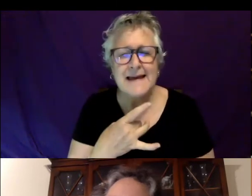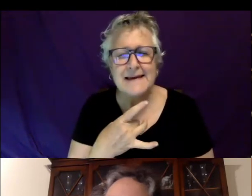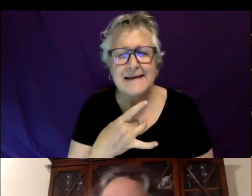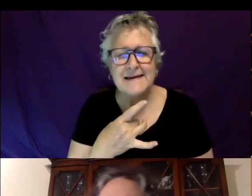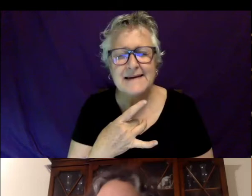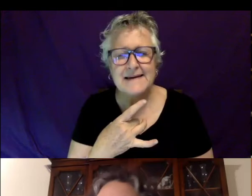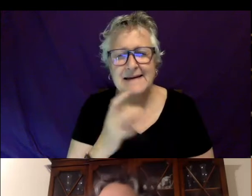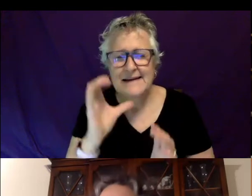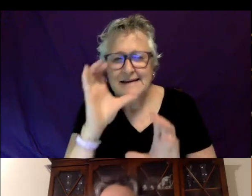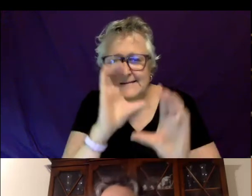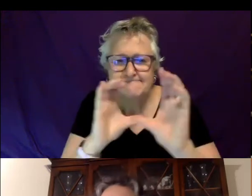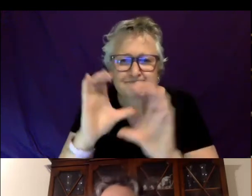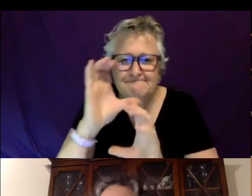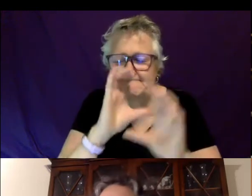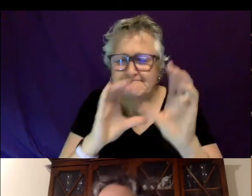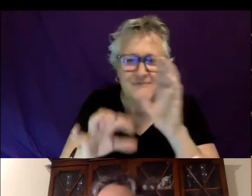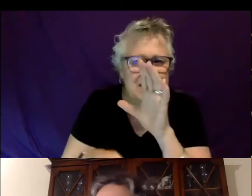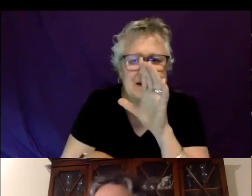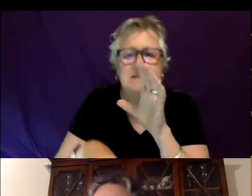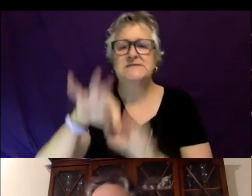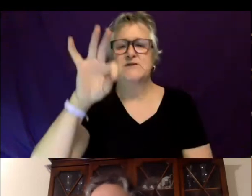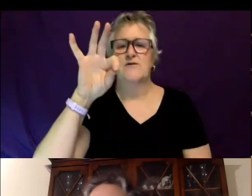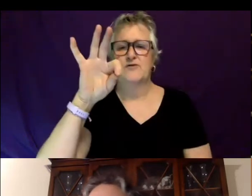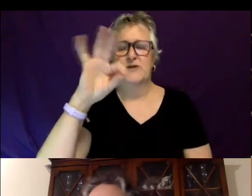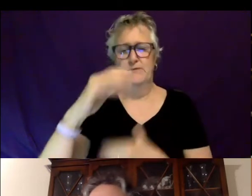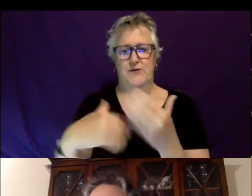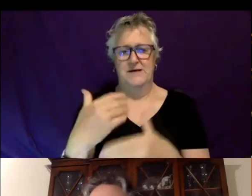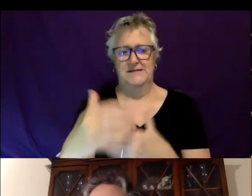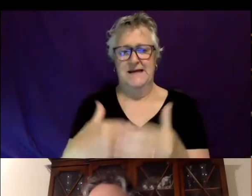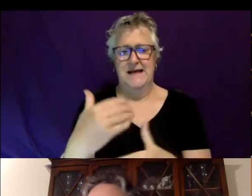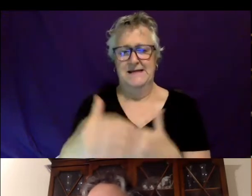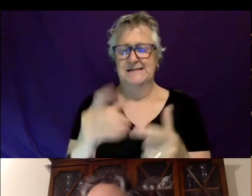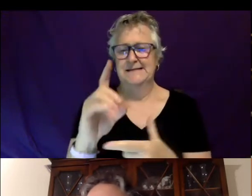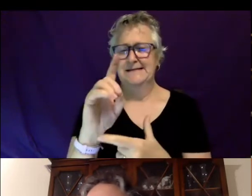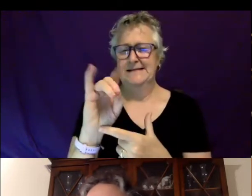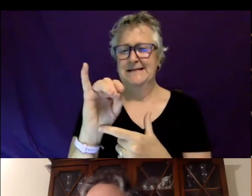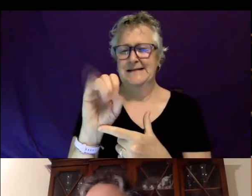And you're hunting for the right piece. I try to use pieces the way I find them.